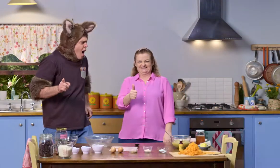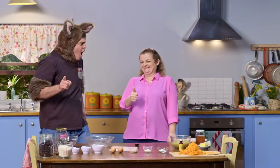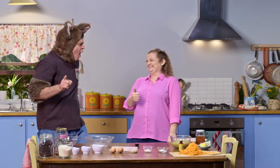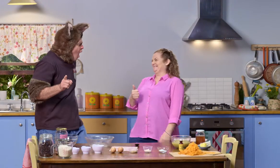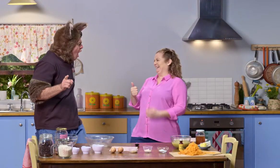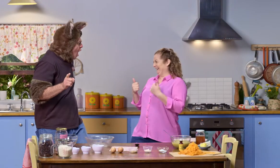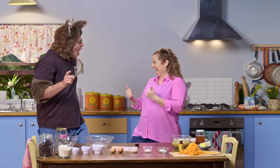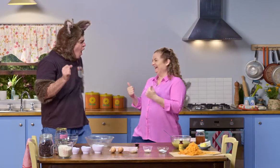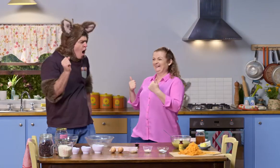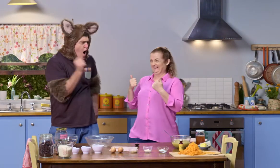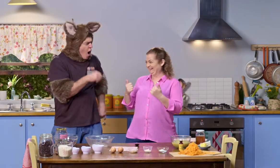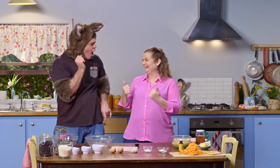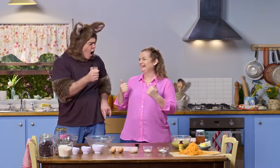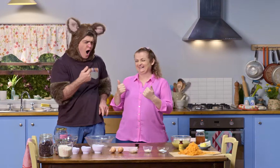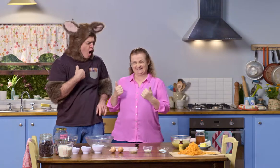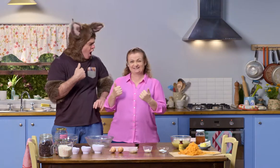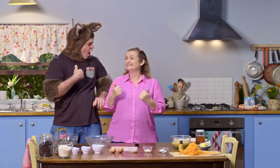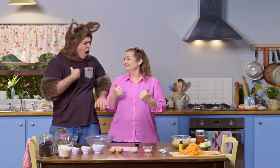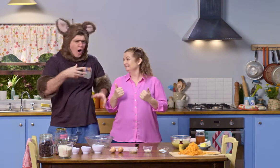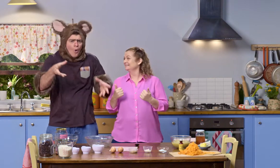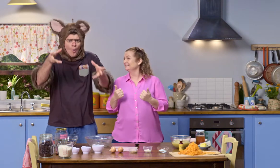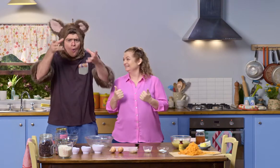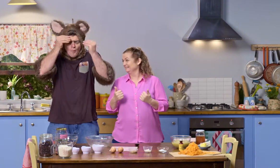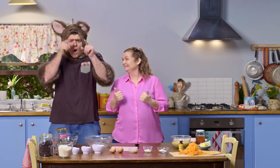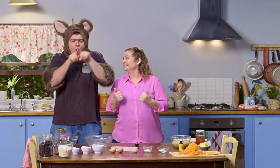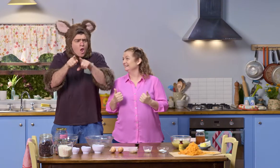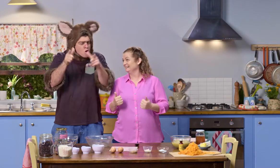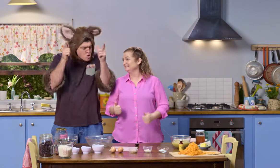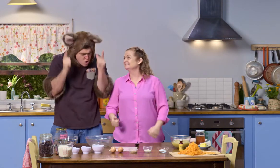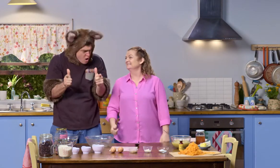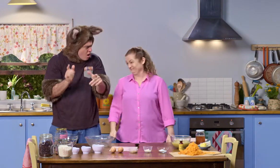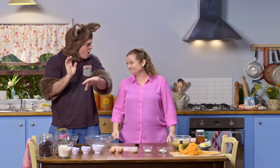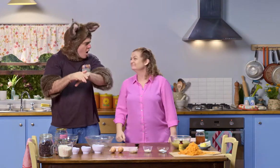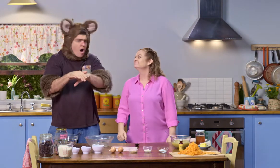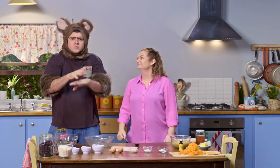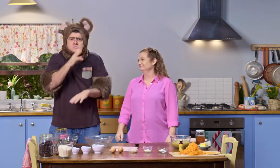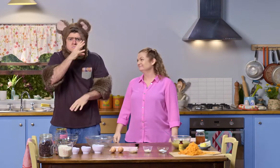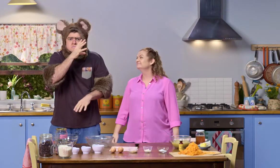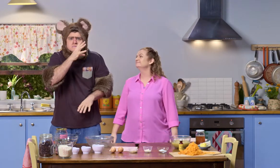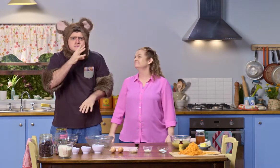Oh, that was great. Yeah! I'm learning a lot about this mystery. Oh, yes.